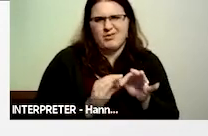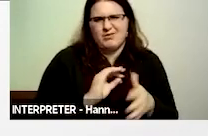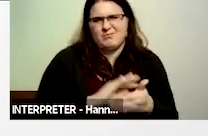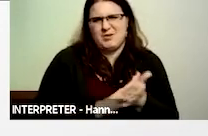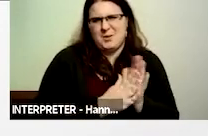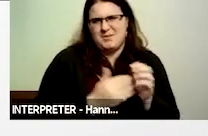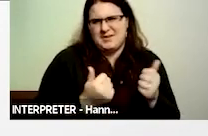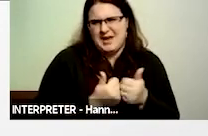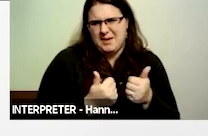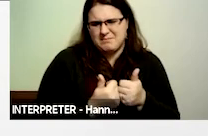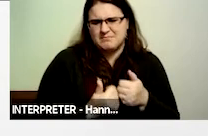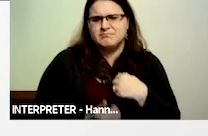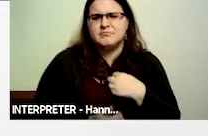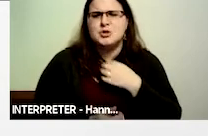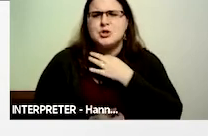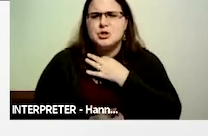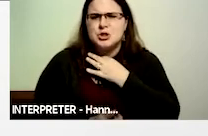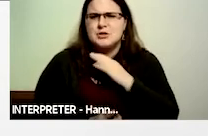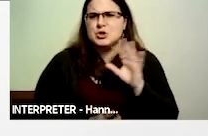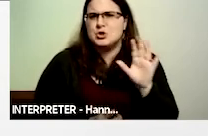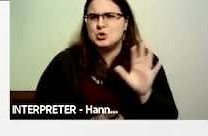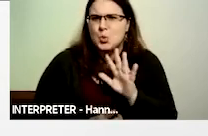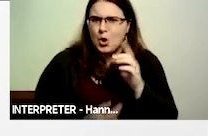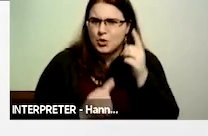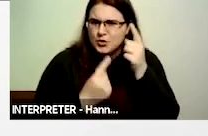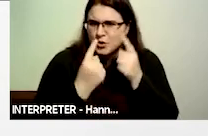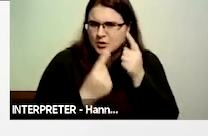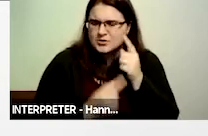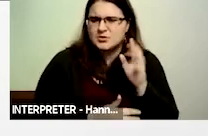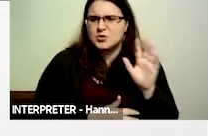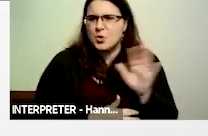Ben Woelk: In your feedback. And what do you think about, you know, the ideas about